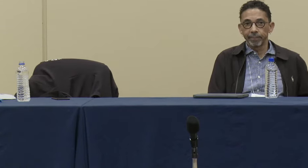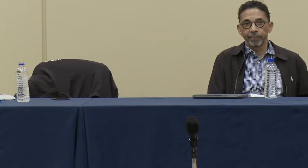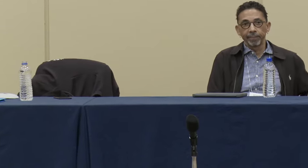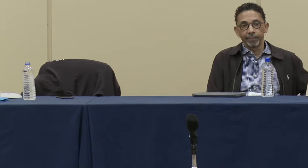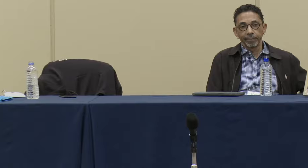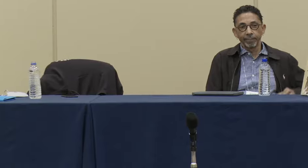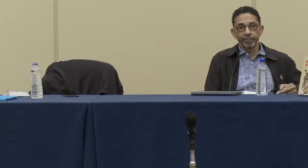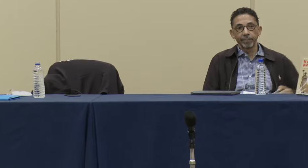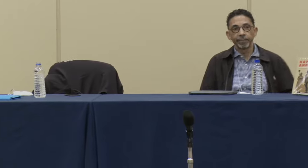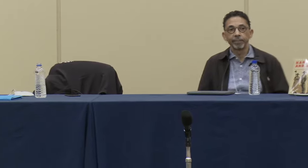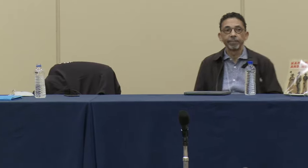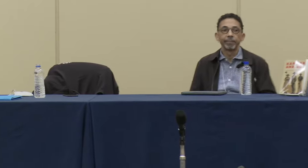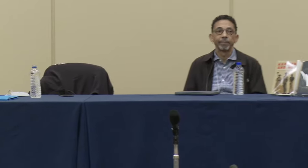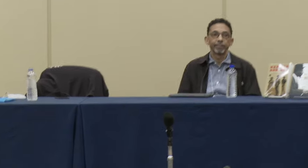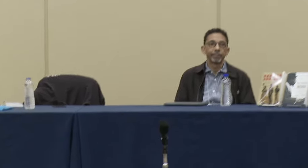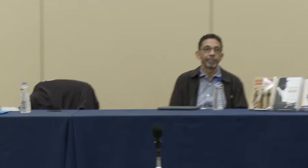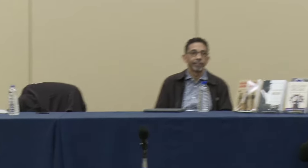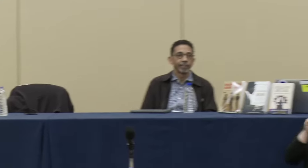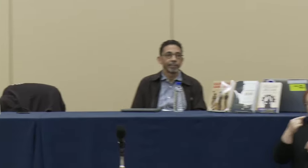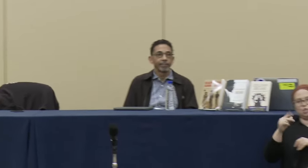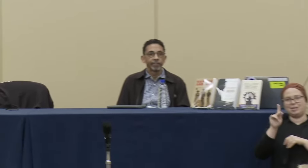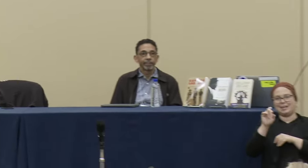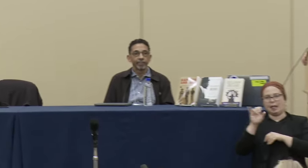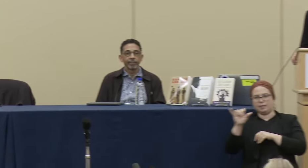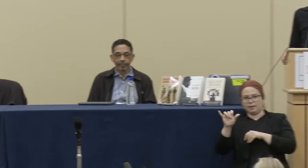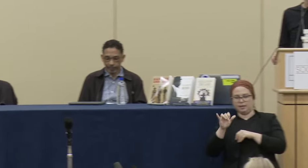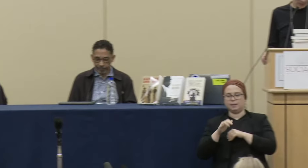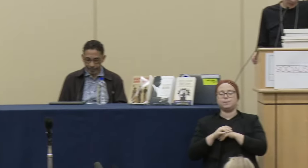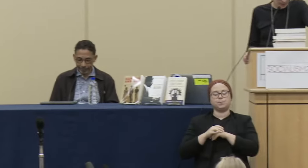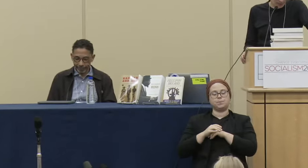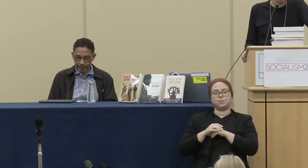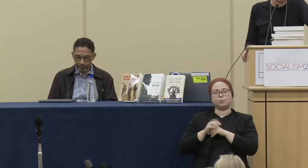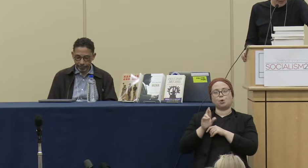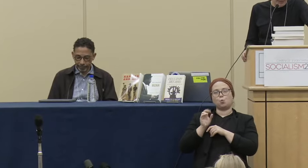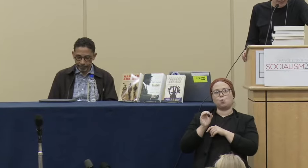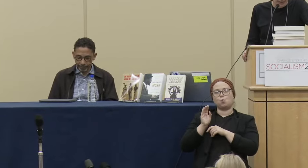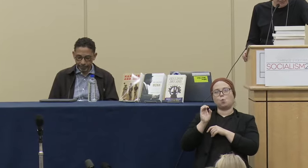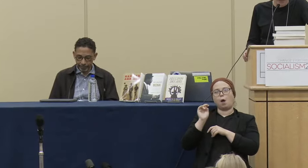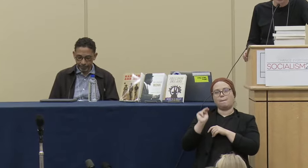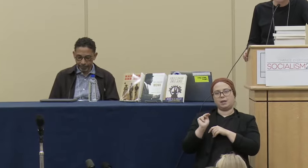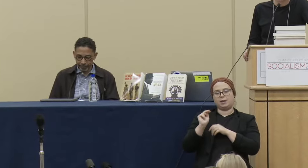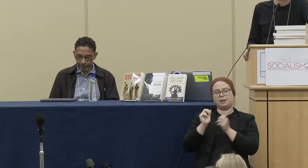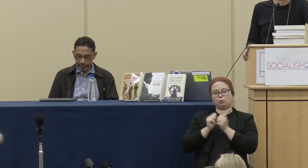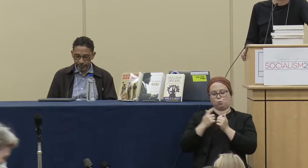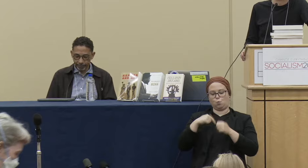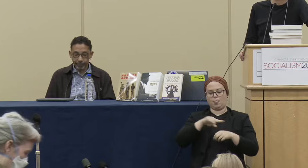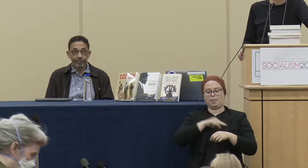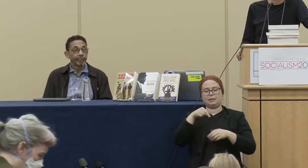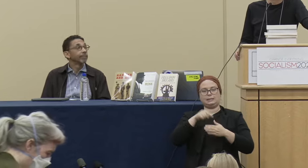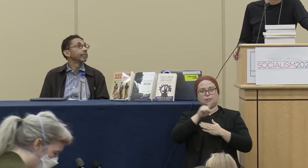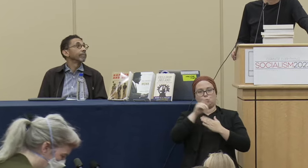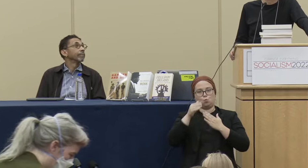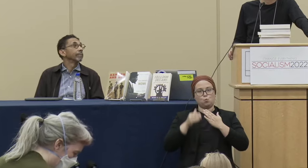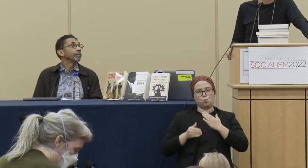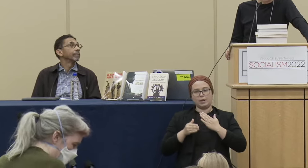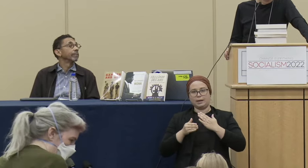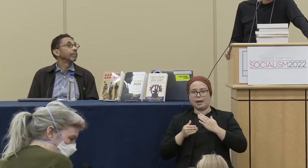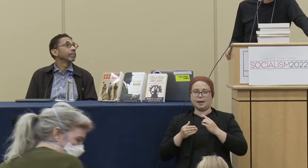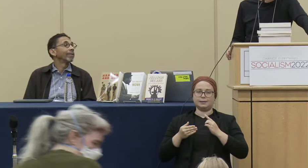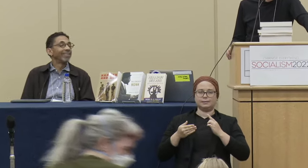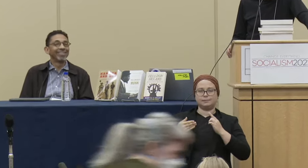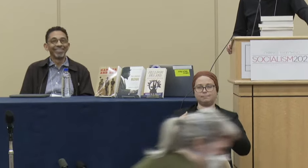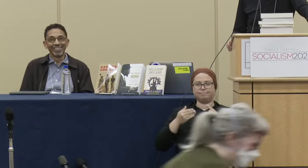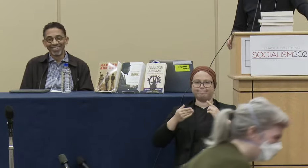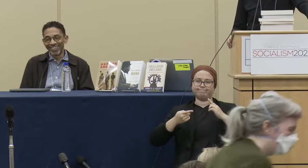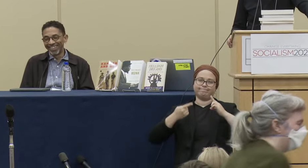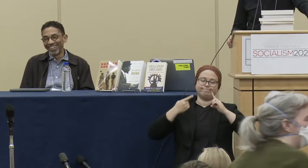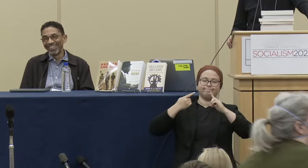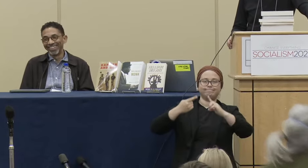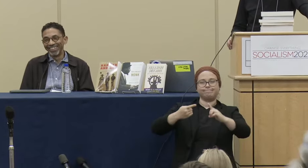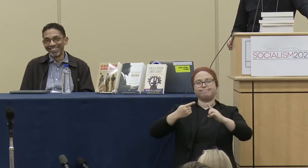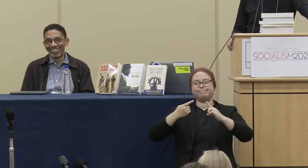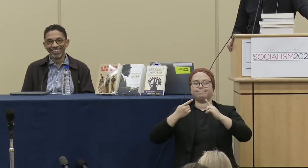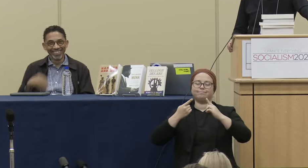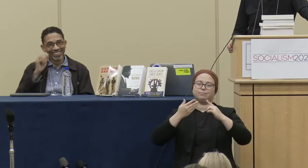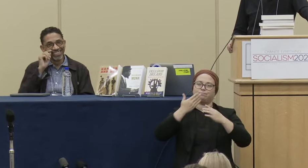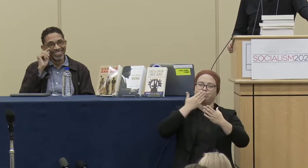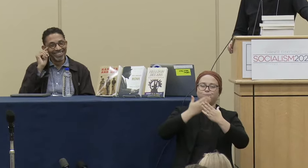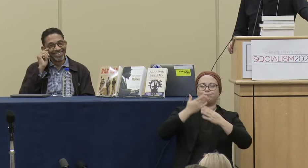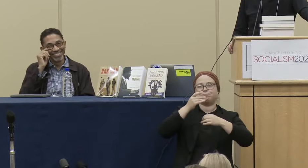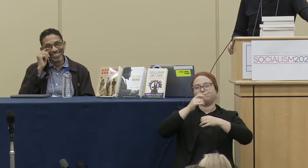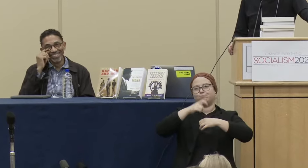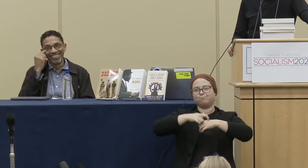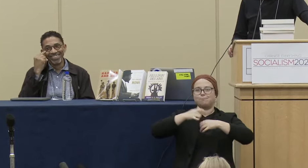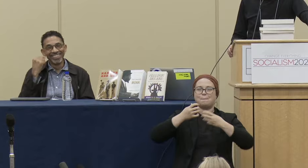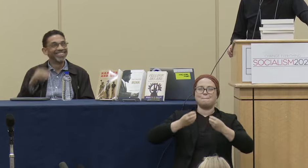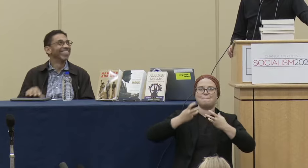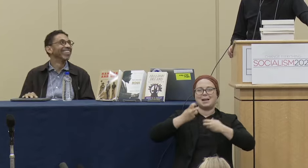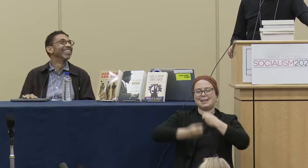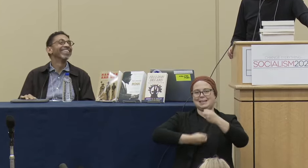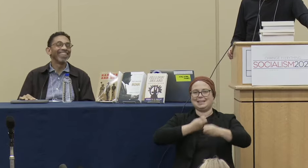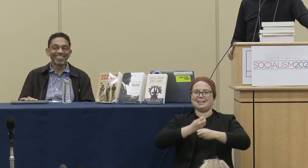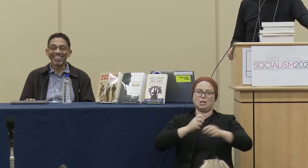speaker tonight, Robin D.G. Kelley.